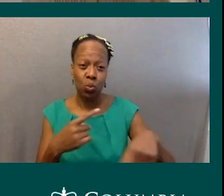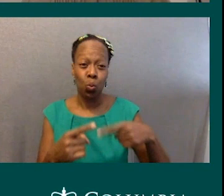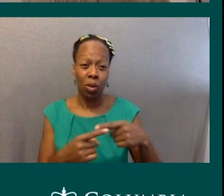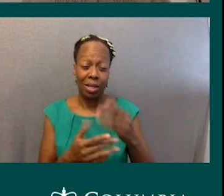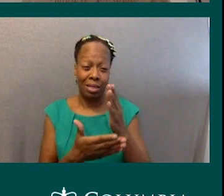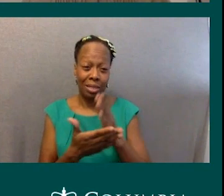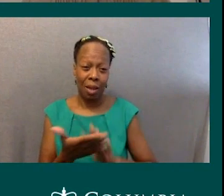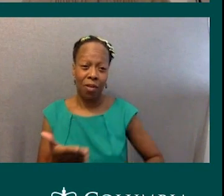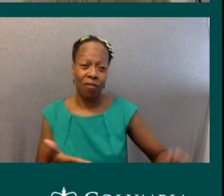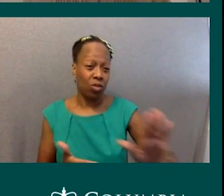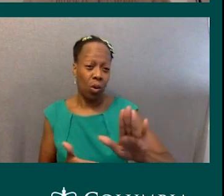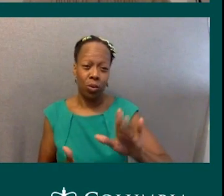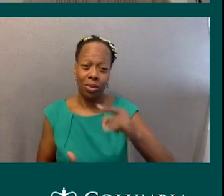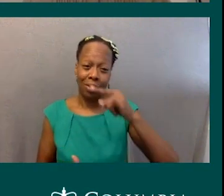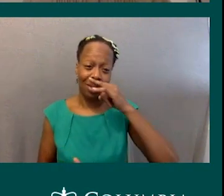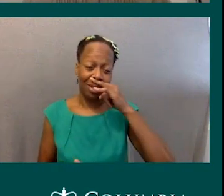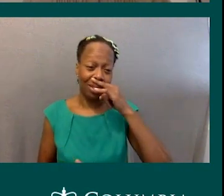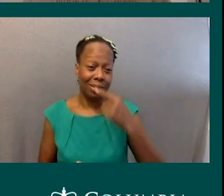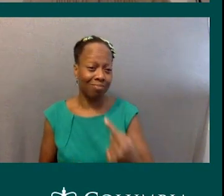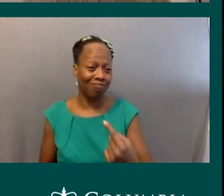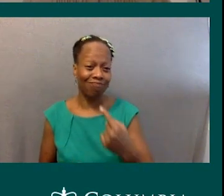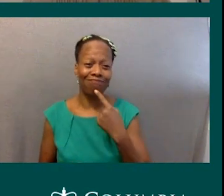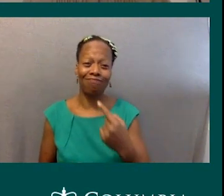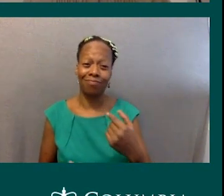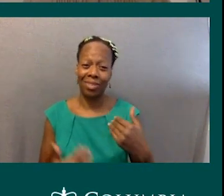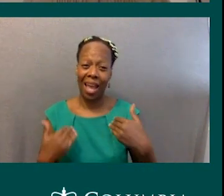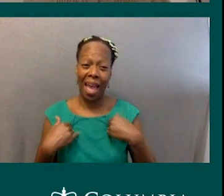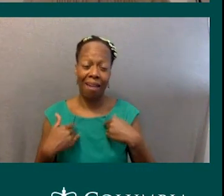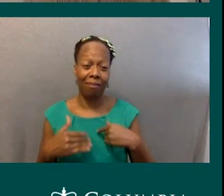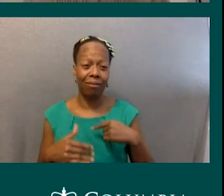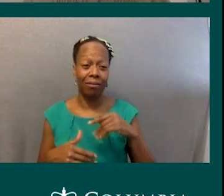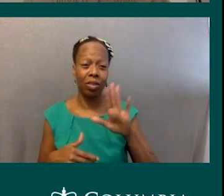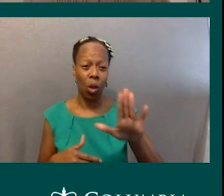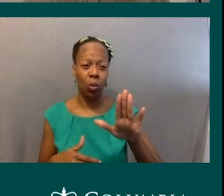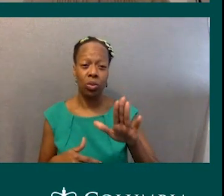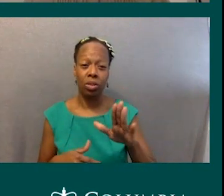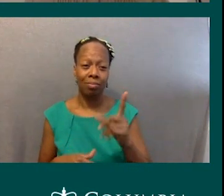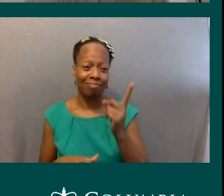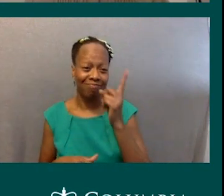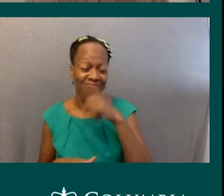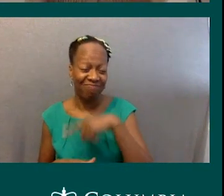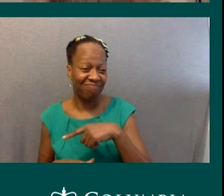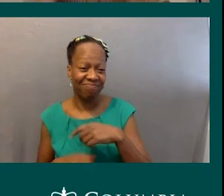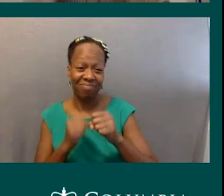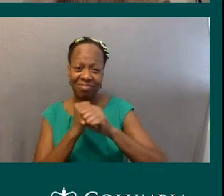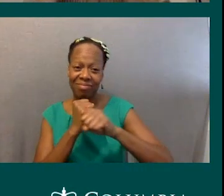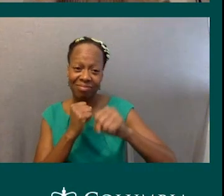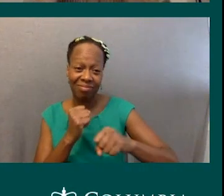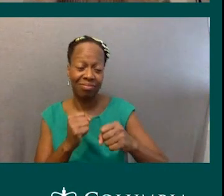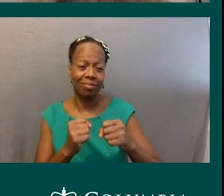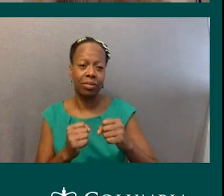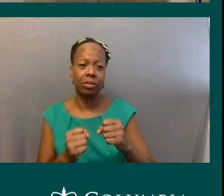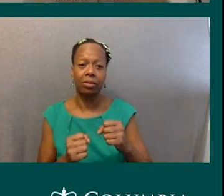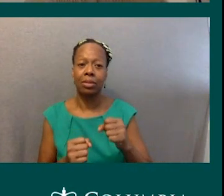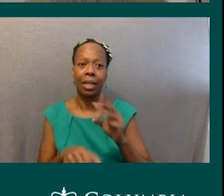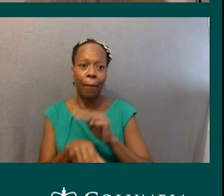of many interventions only happen five, 10 years down the track. So I think the first thing that the families have to do